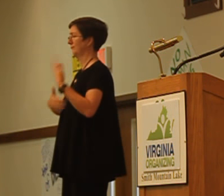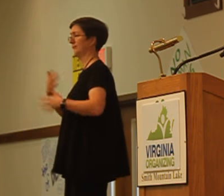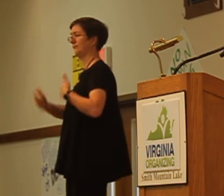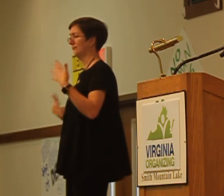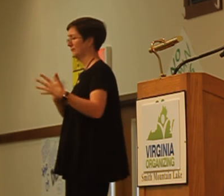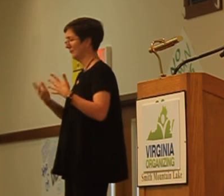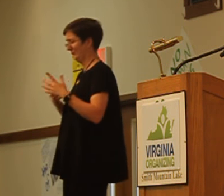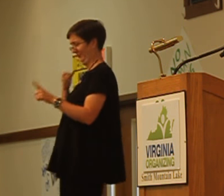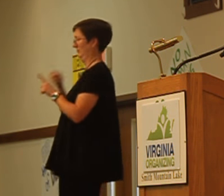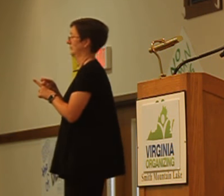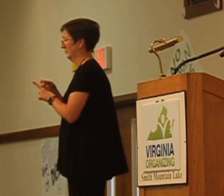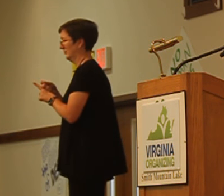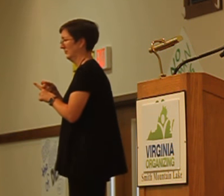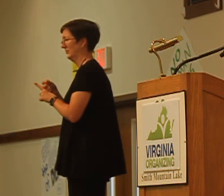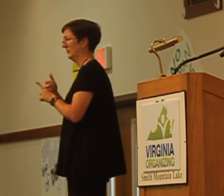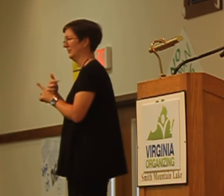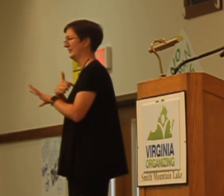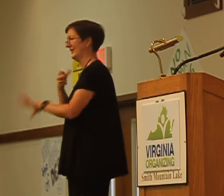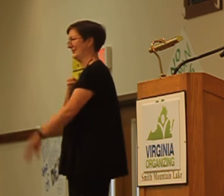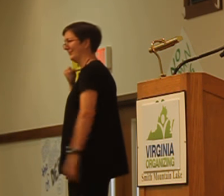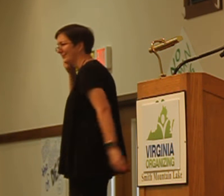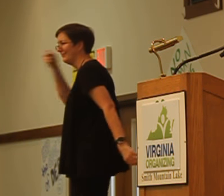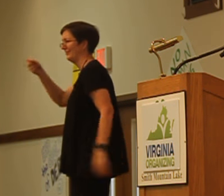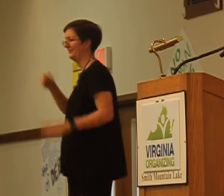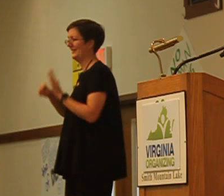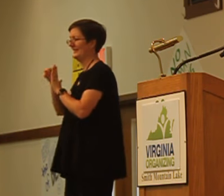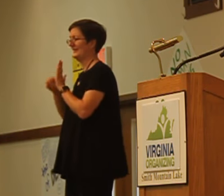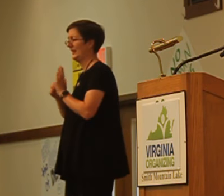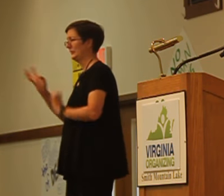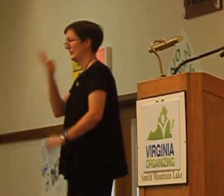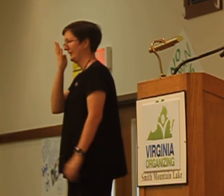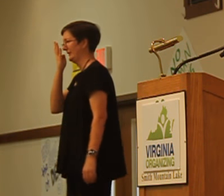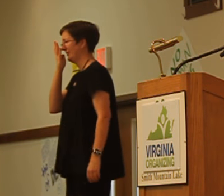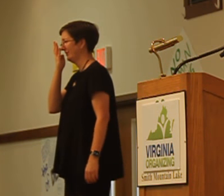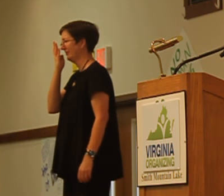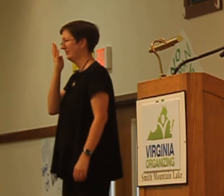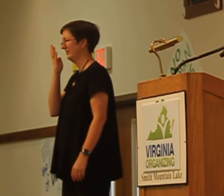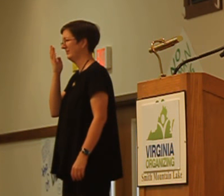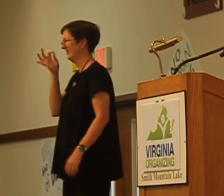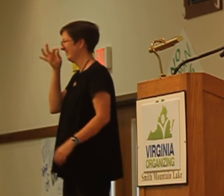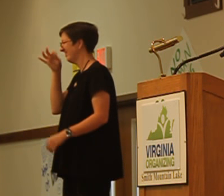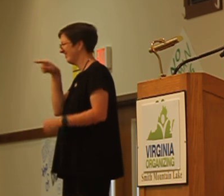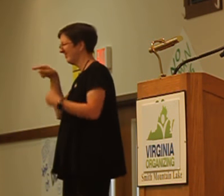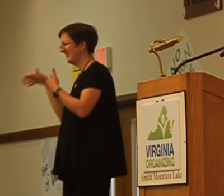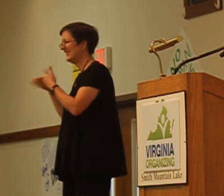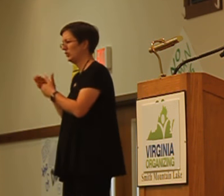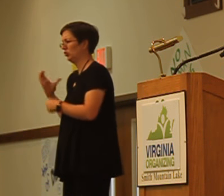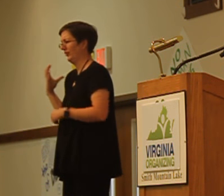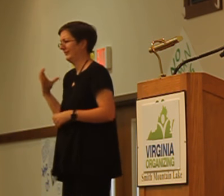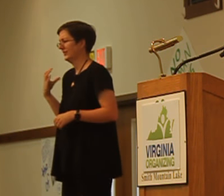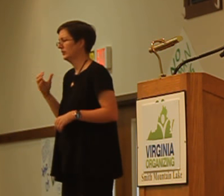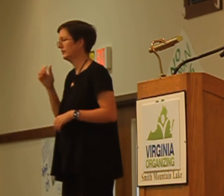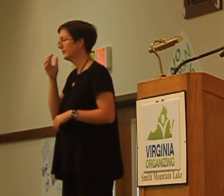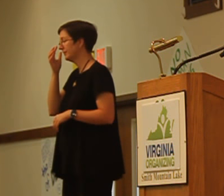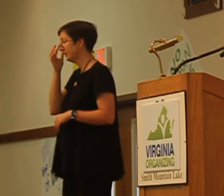I ended up at Fluvanna State Prison here in Virginia, right outside of Charlottesville.